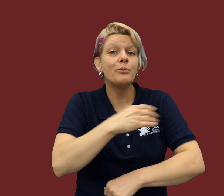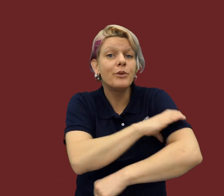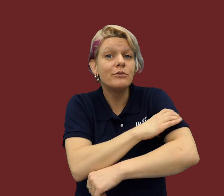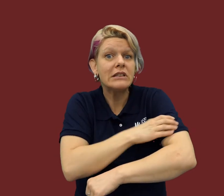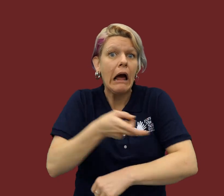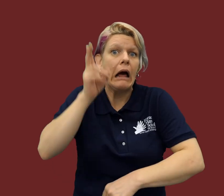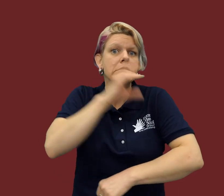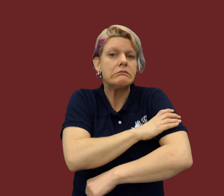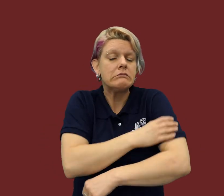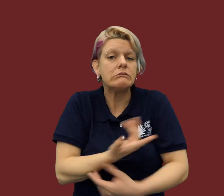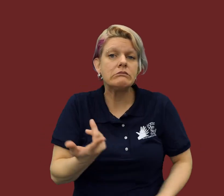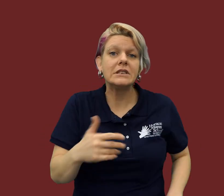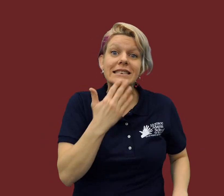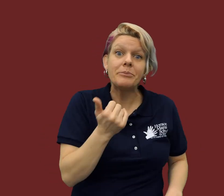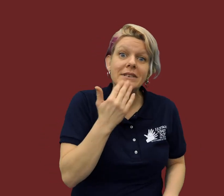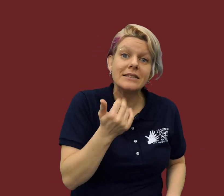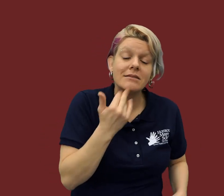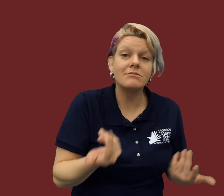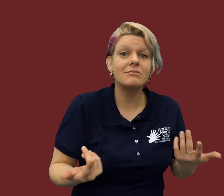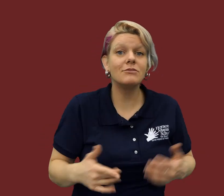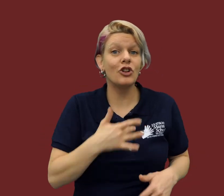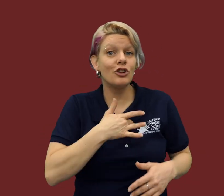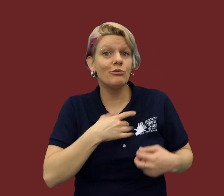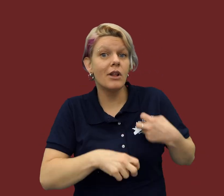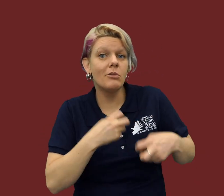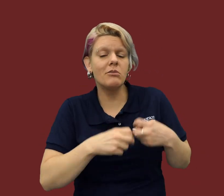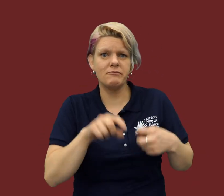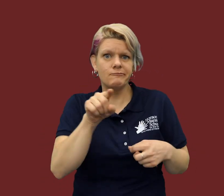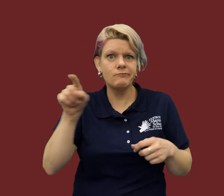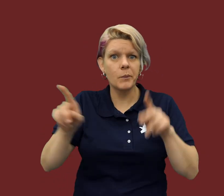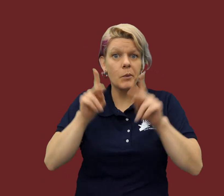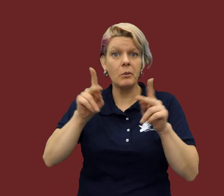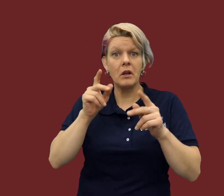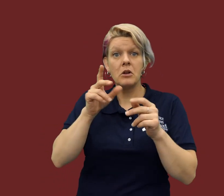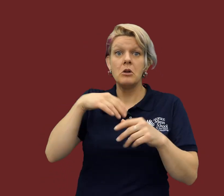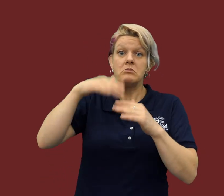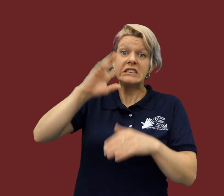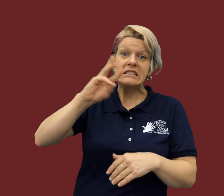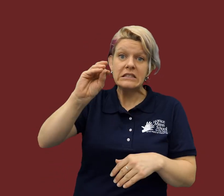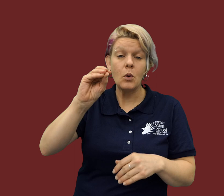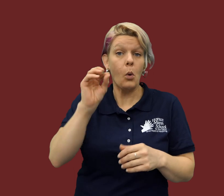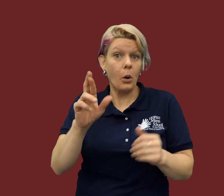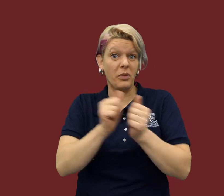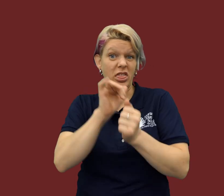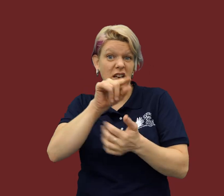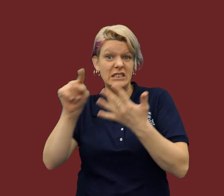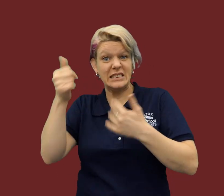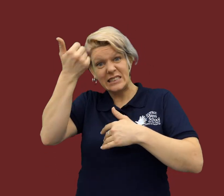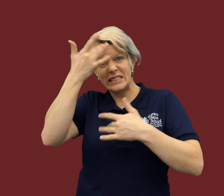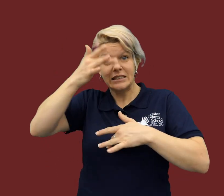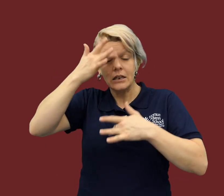blood pressure, diabetes, or heart disease. The people at risk can get critically ill